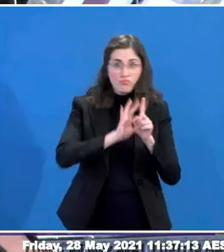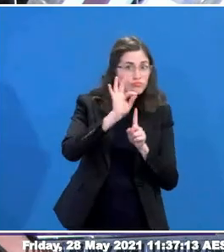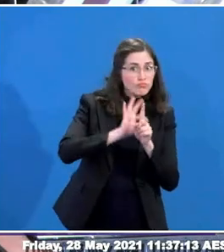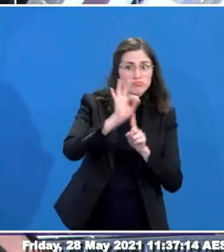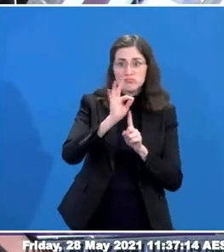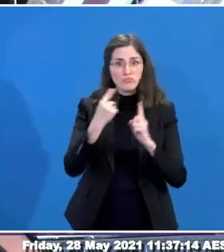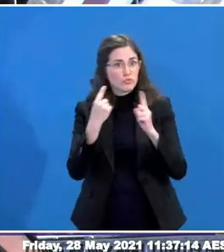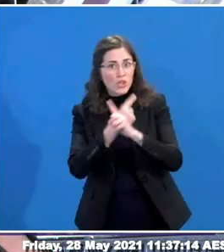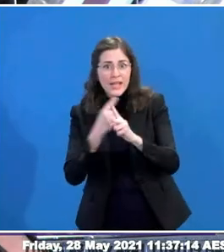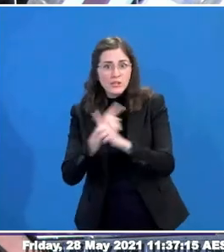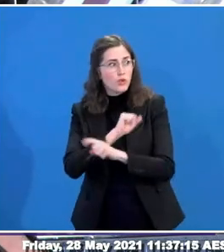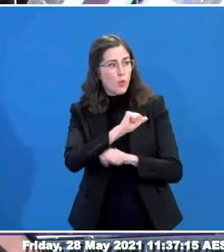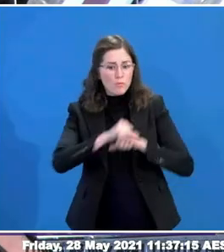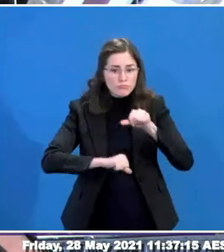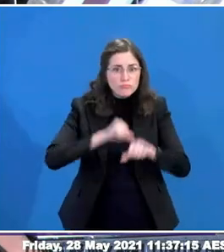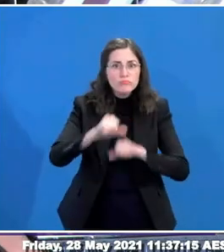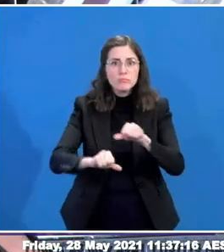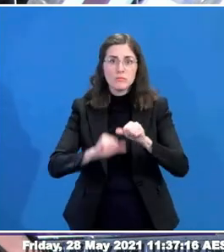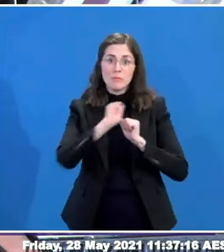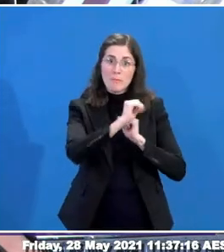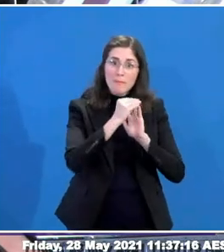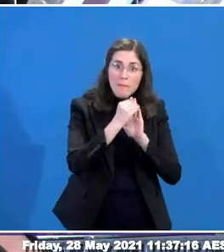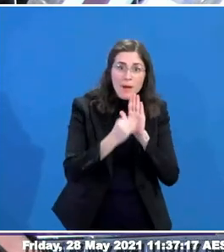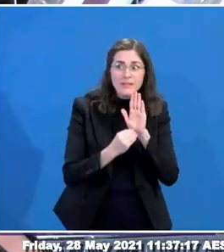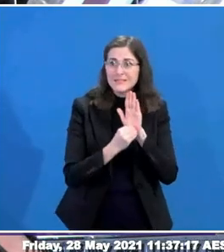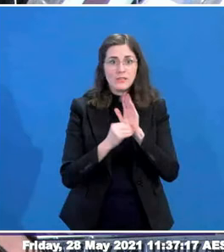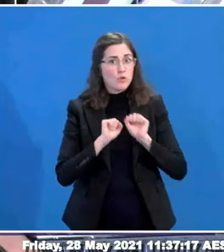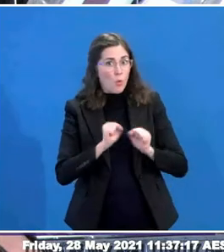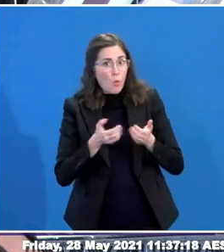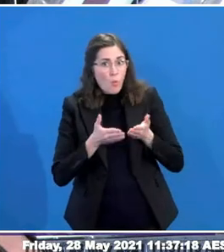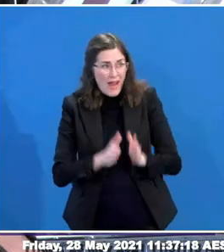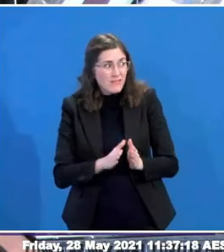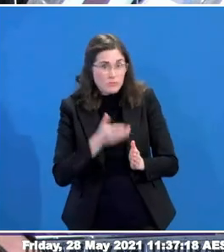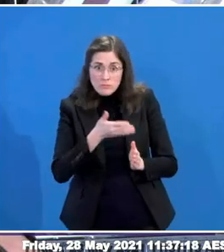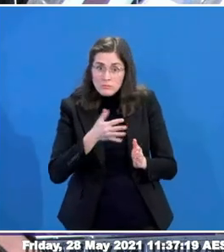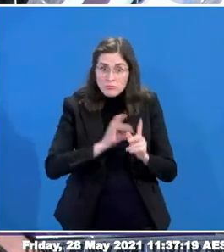Sunnyfield to its policies and/or procedures in relation to preventing,